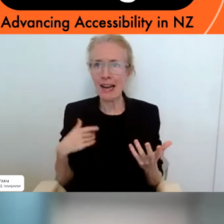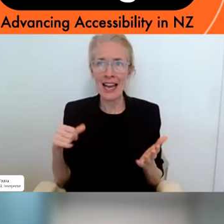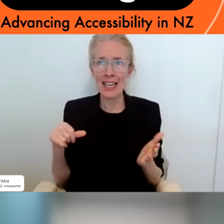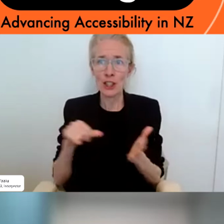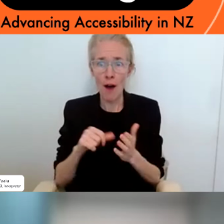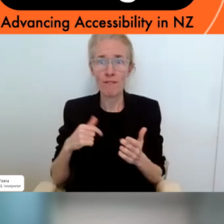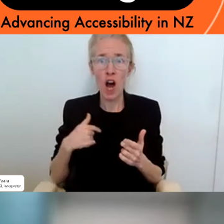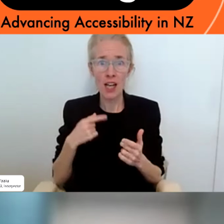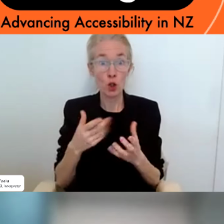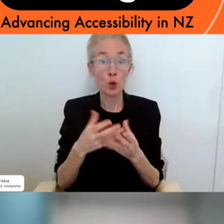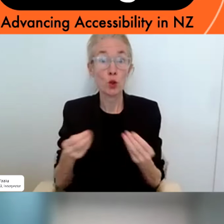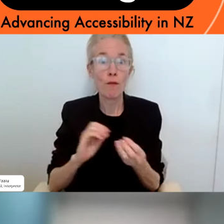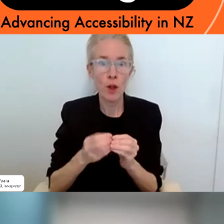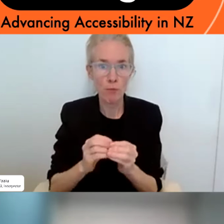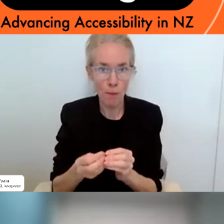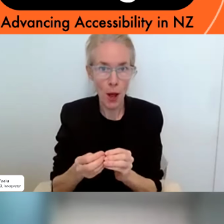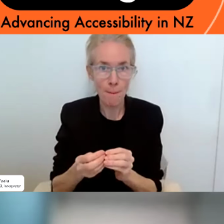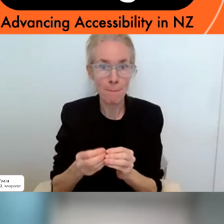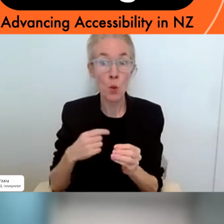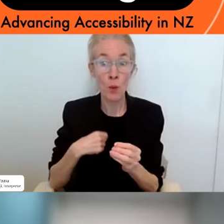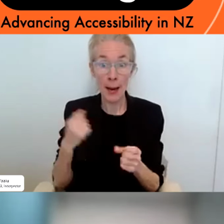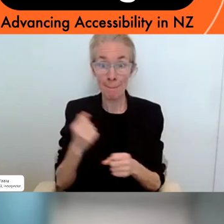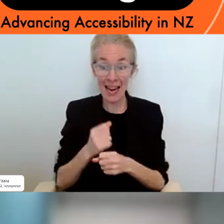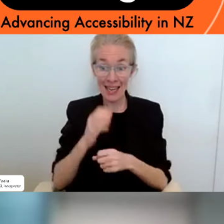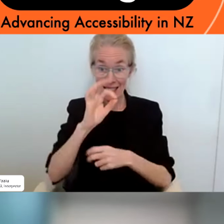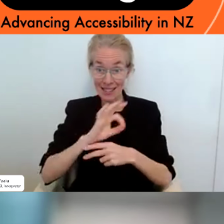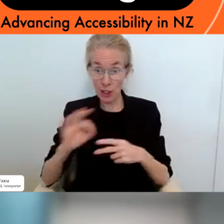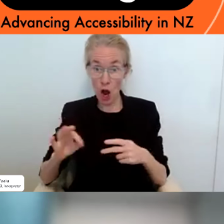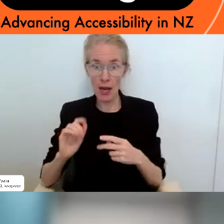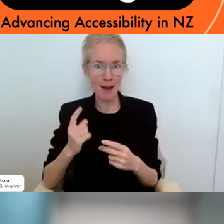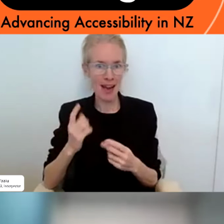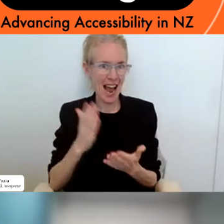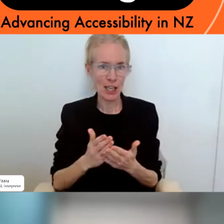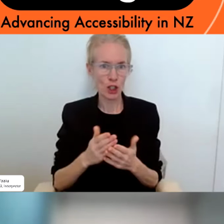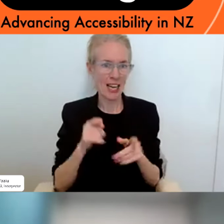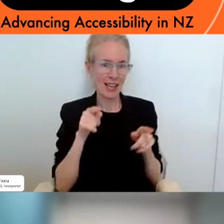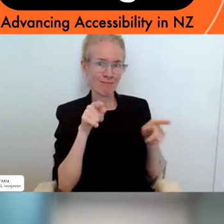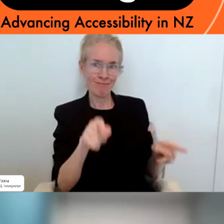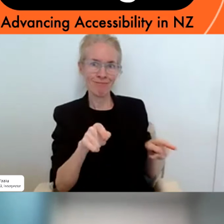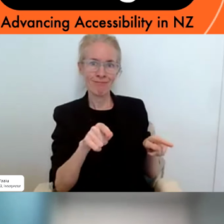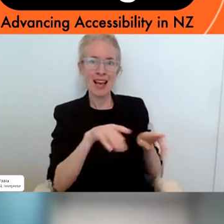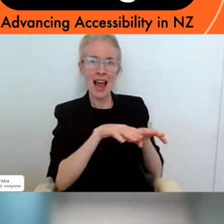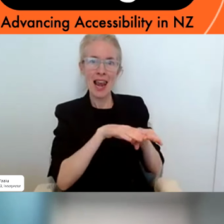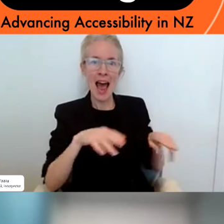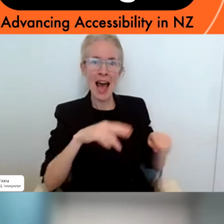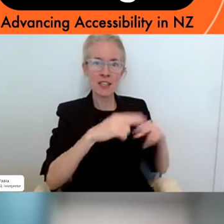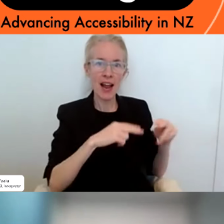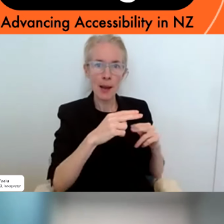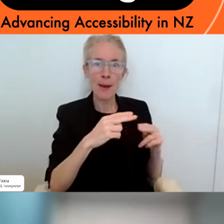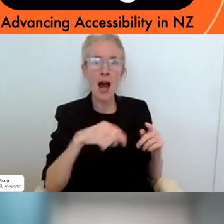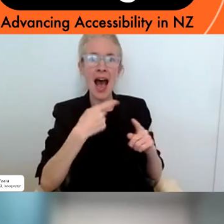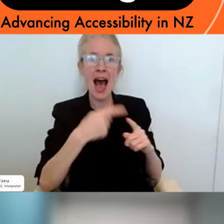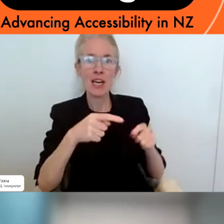ultimately the drivers are financial. So I guess I would come around